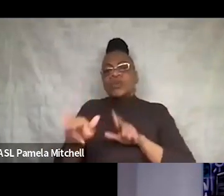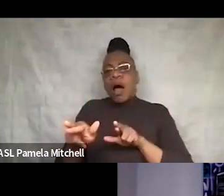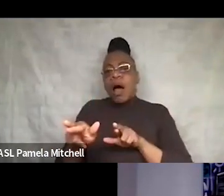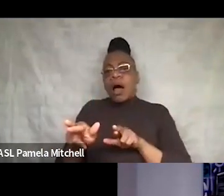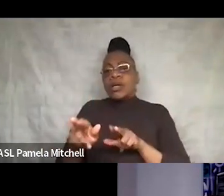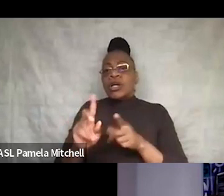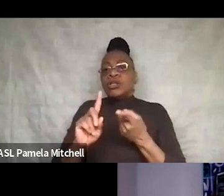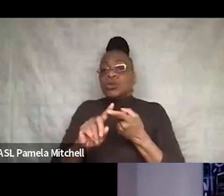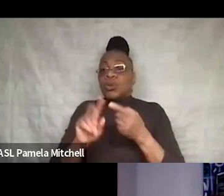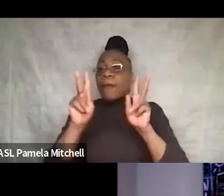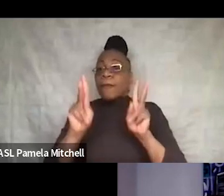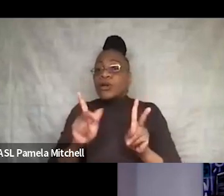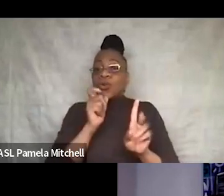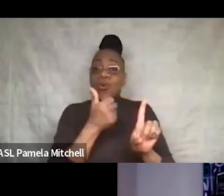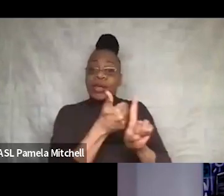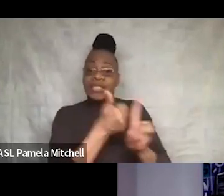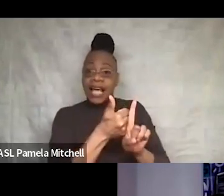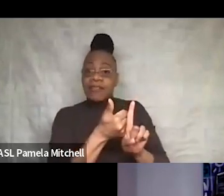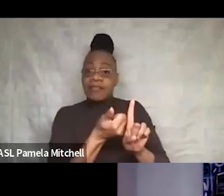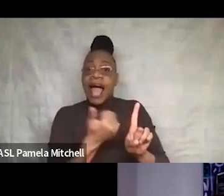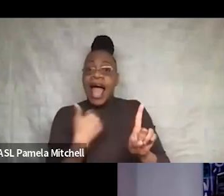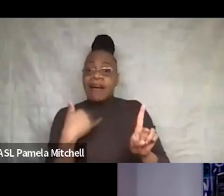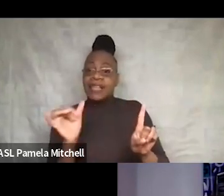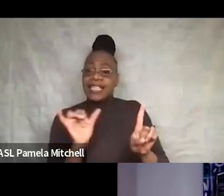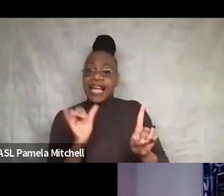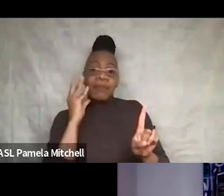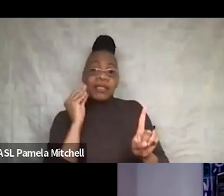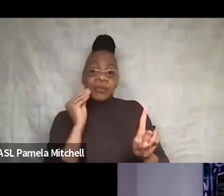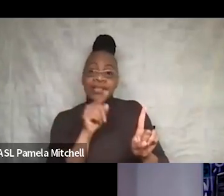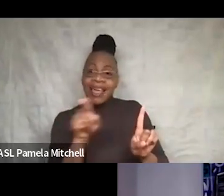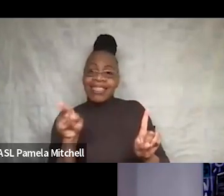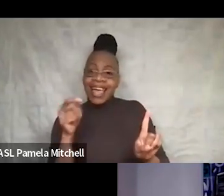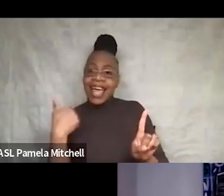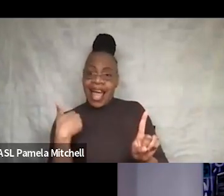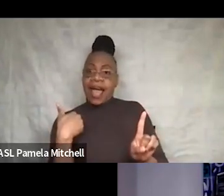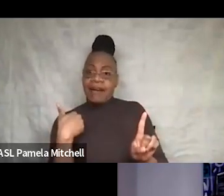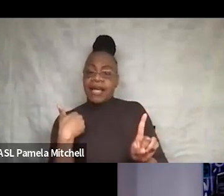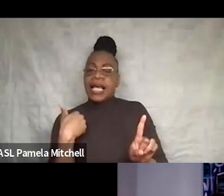So I think it's one of the secret ingredients to the secret sauce, if you will,